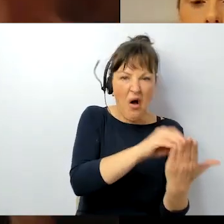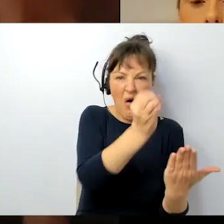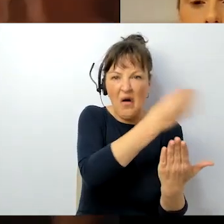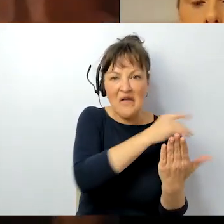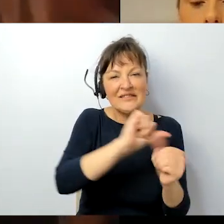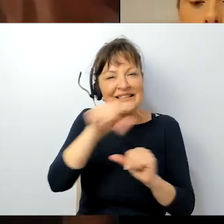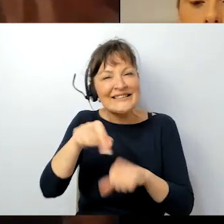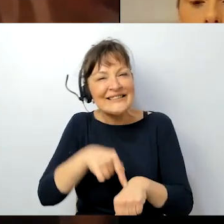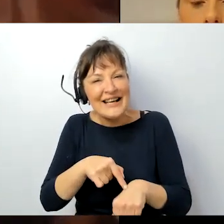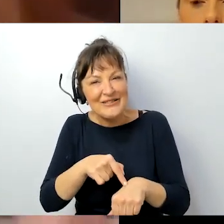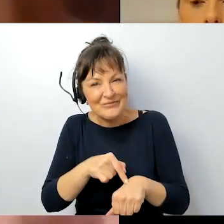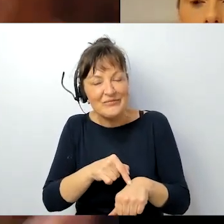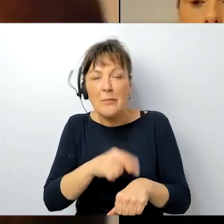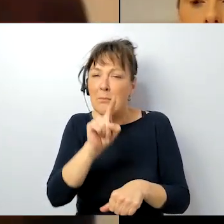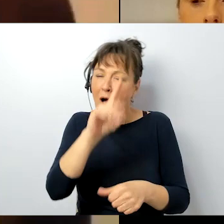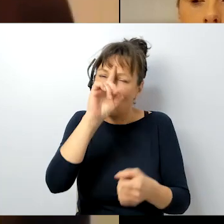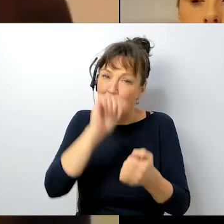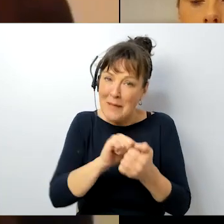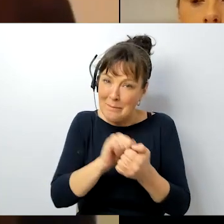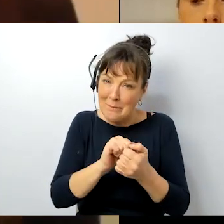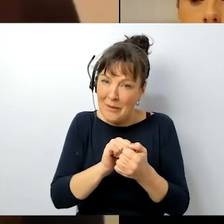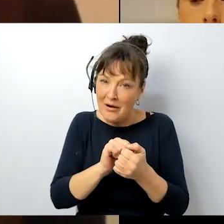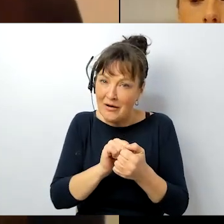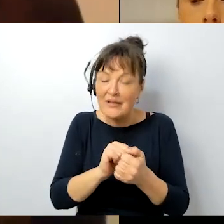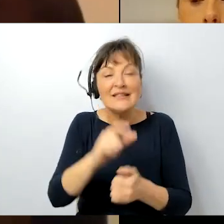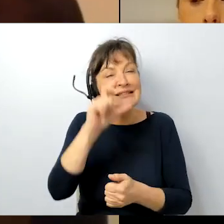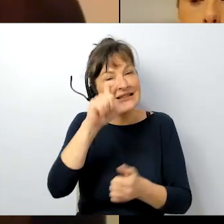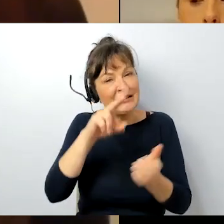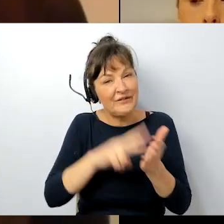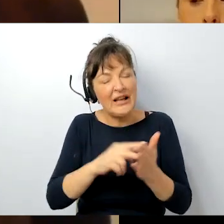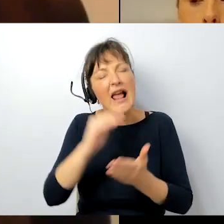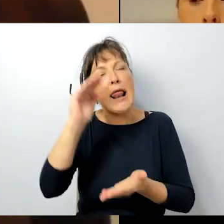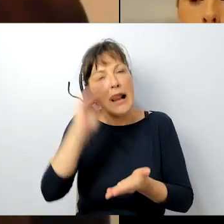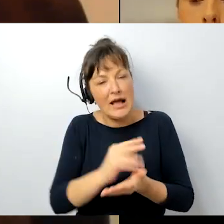things that aren't as relevant. And it's worth remembering as well, no matter what size your CV